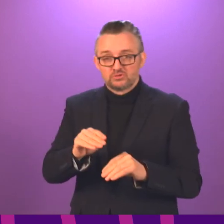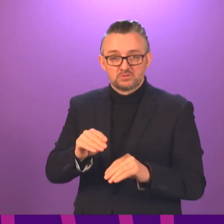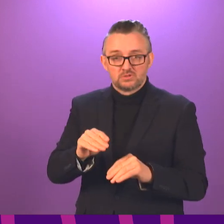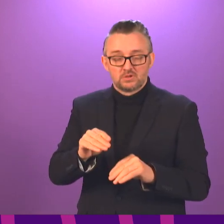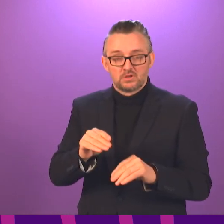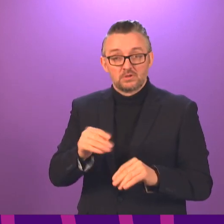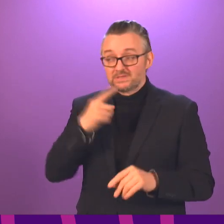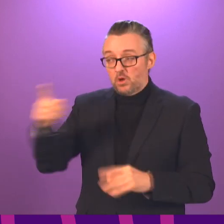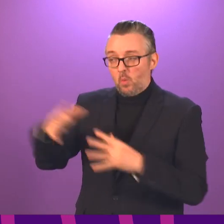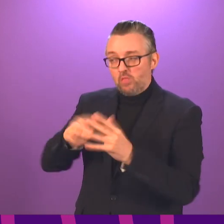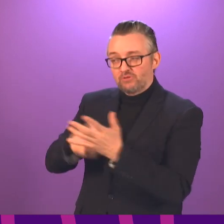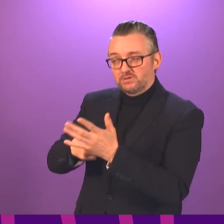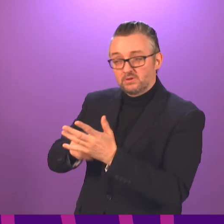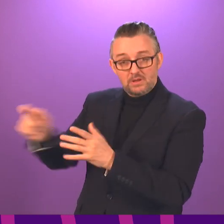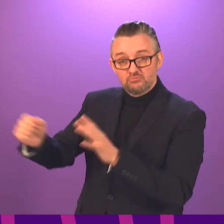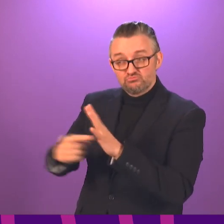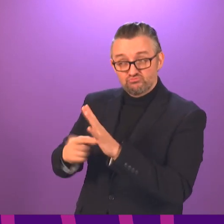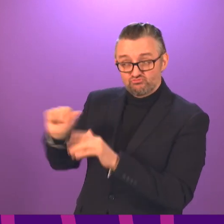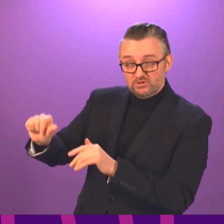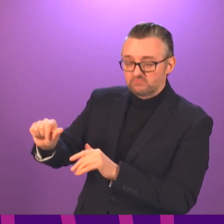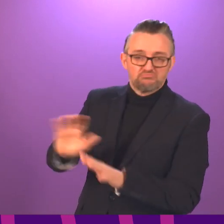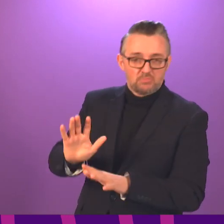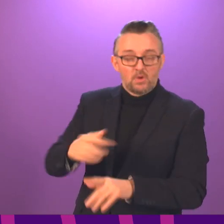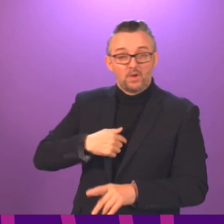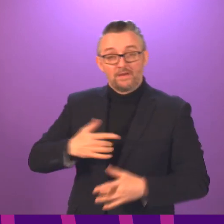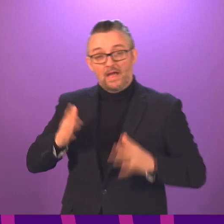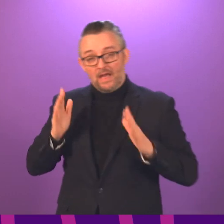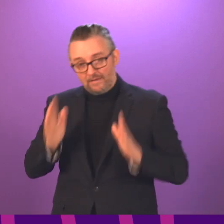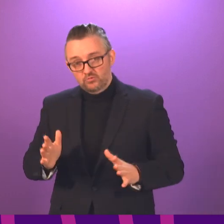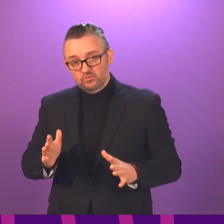that Willie Rennie is doing that—but we need to be able to take decisions as quickly